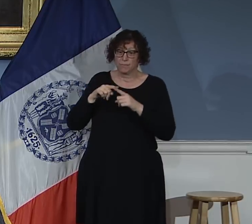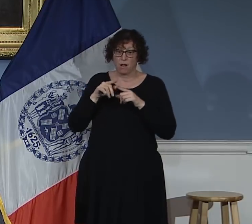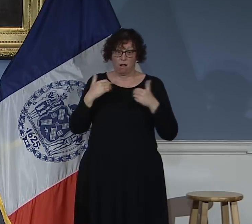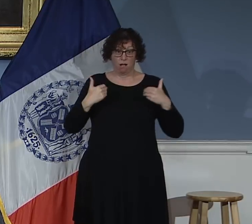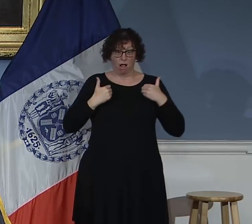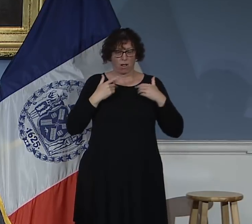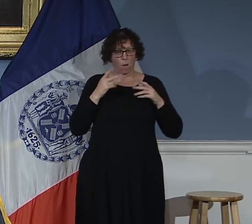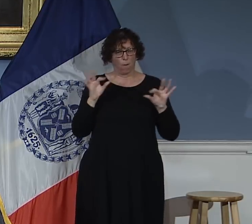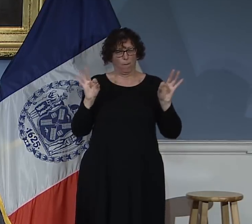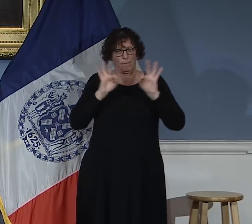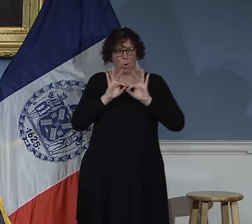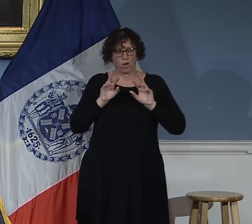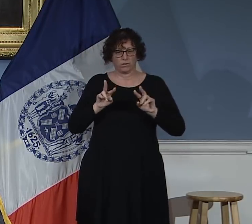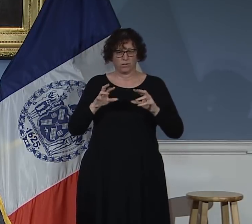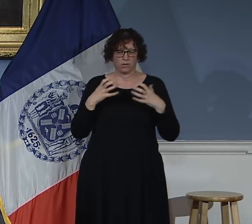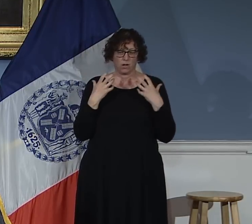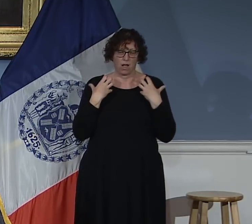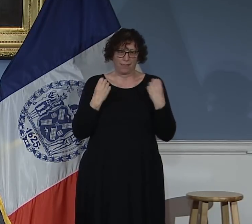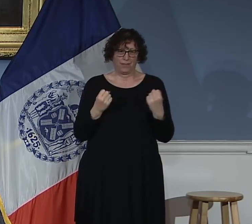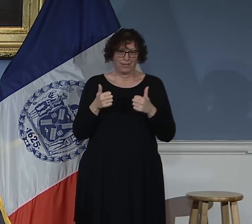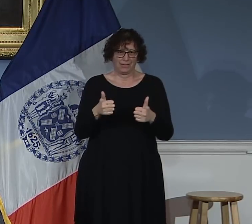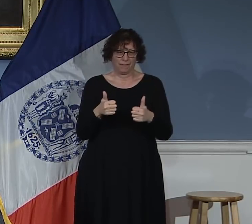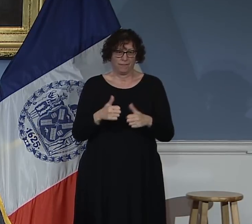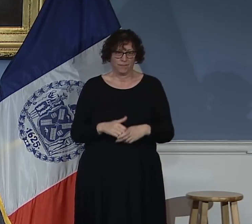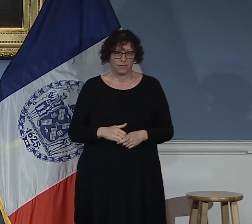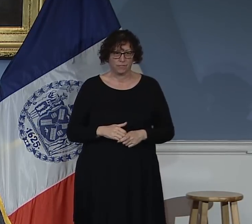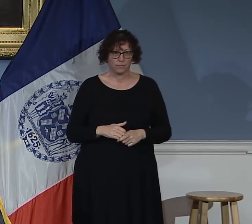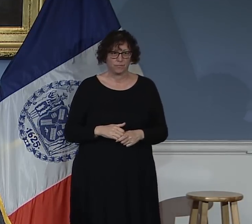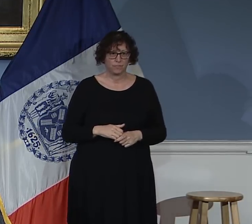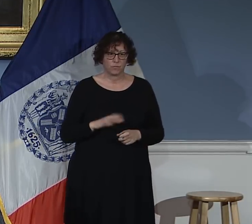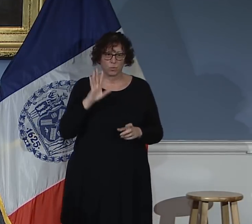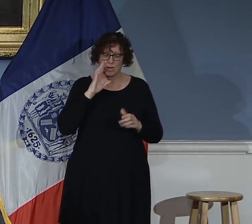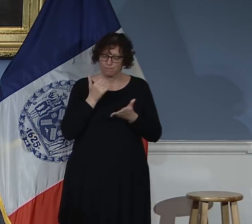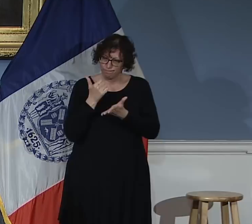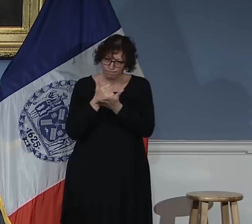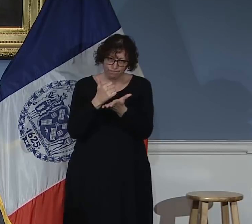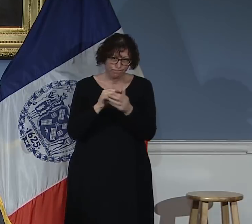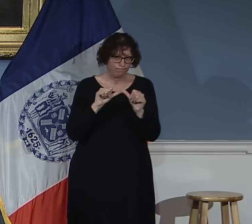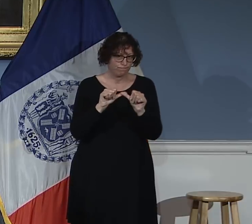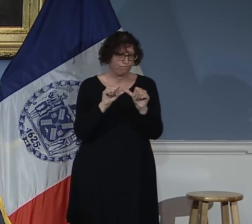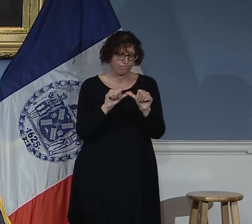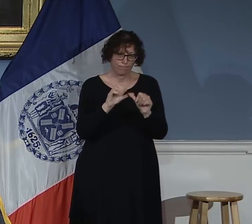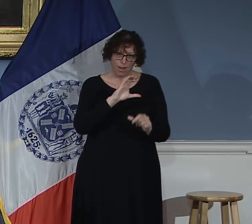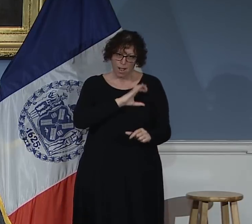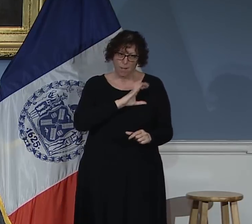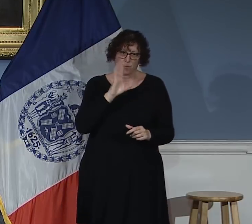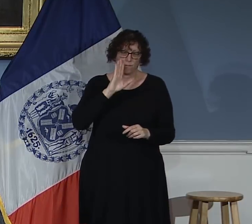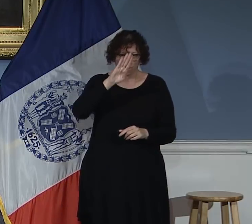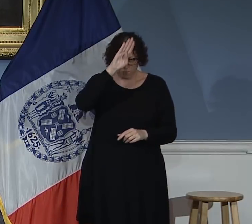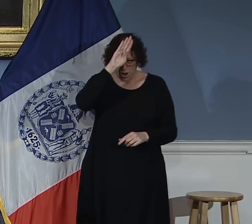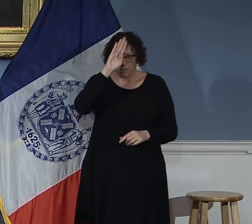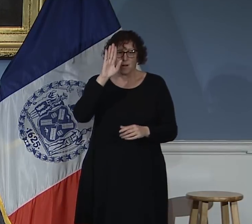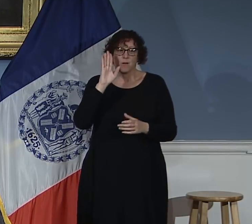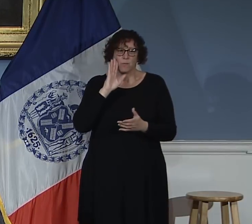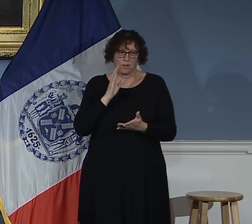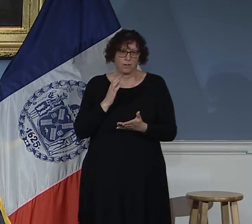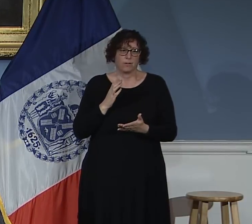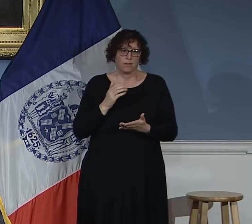WEA HVGE IVEN FROM OUR HEALTH DEPARTMENT TO NYPD. WE WILL GIVE THEM OMREBE CUSAETH EY IMMEDIATE IT. THEY DESERVE IT. WE HAVE TO GET THAT FEDERAL